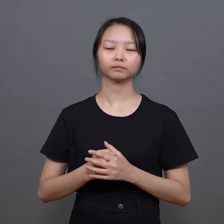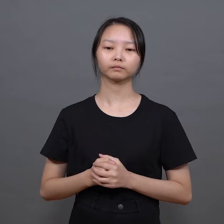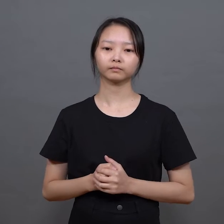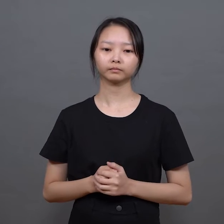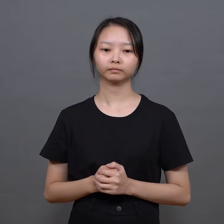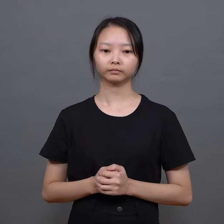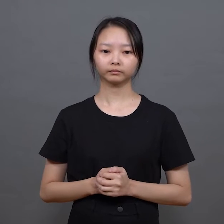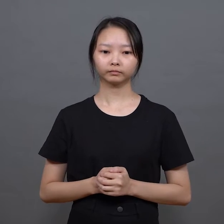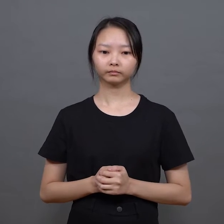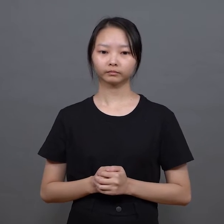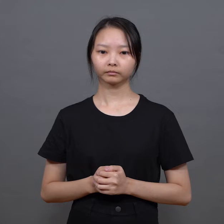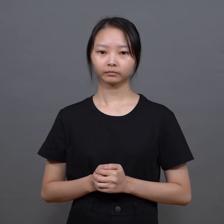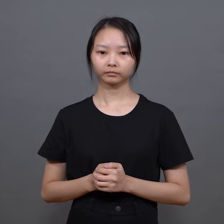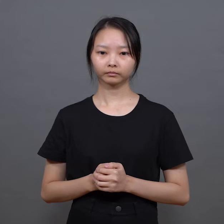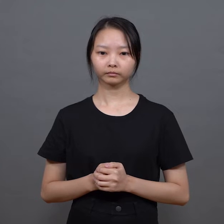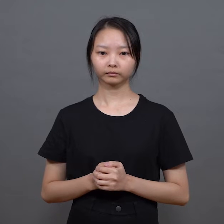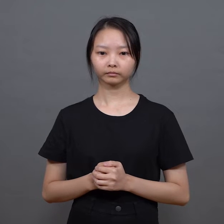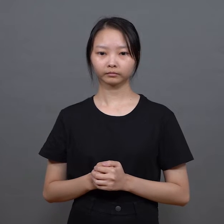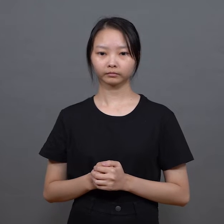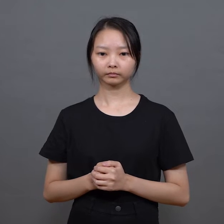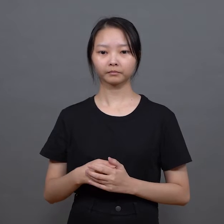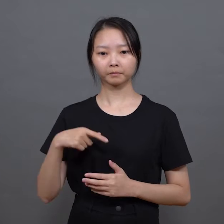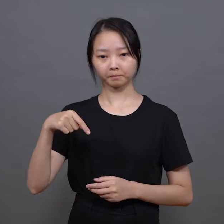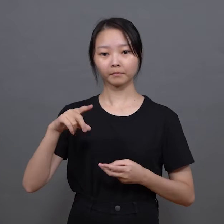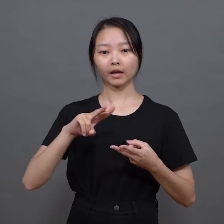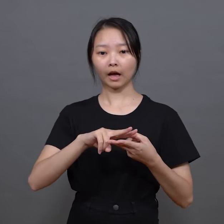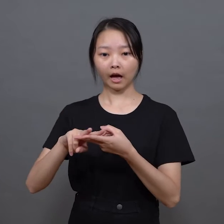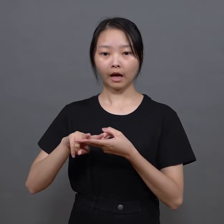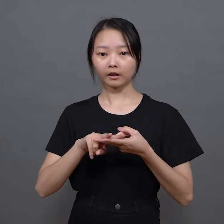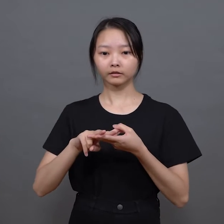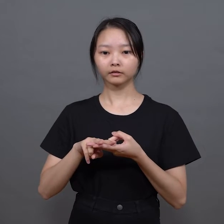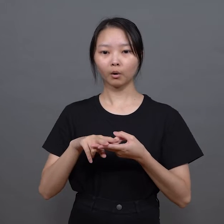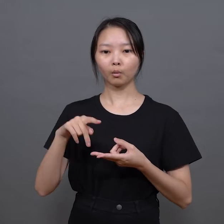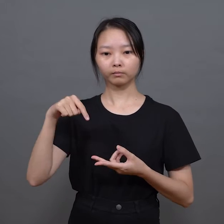the idea of the guru is very much there A wise man who advises